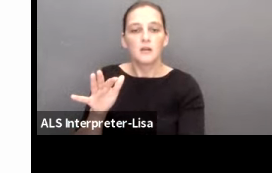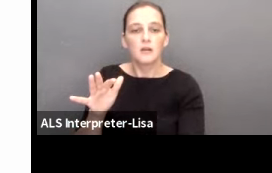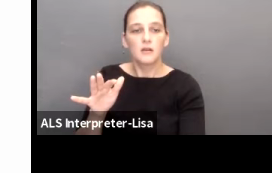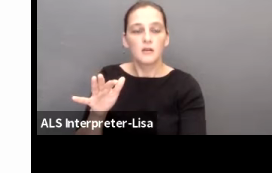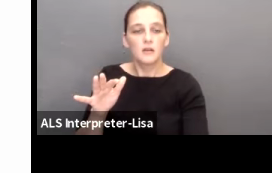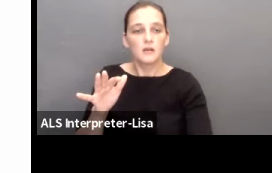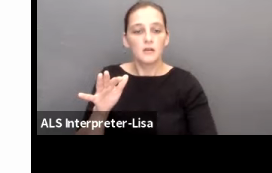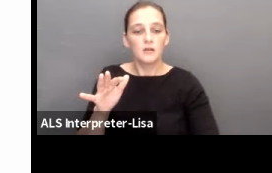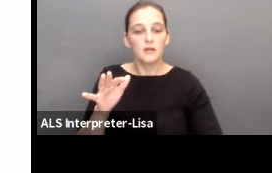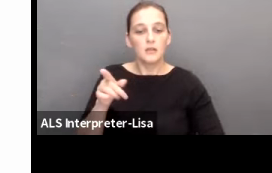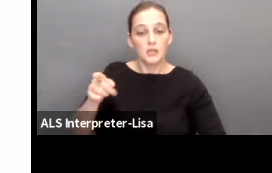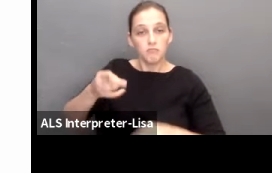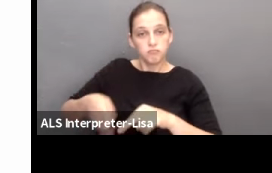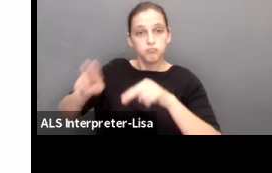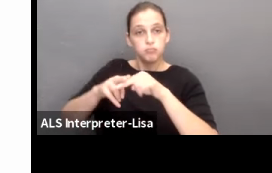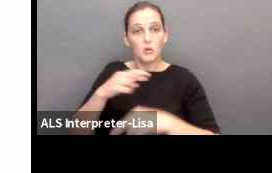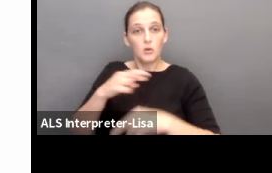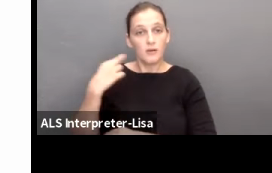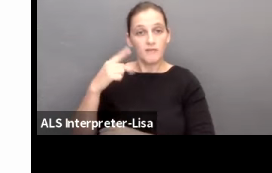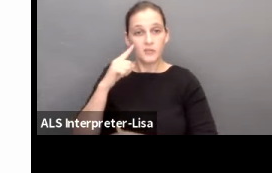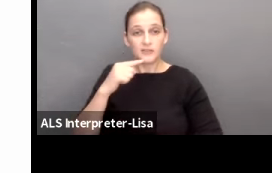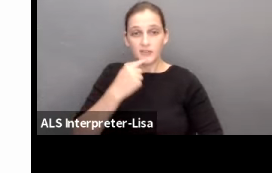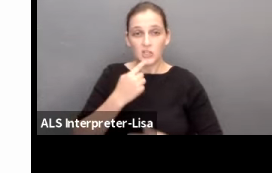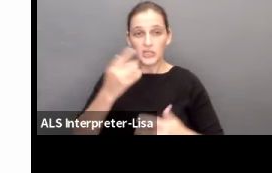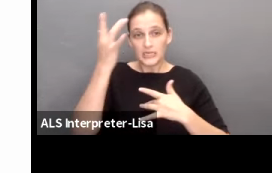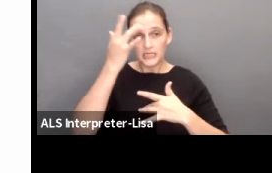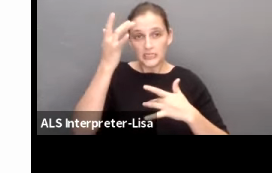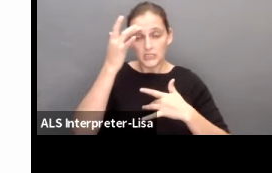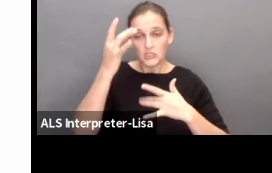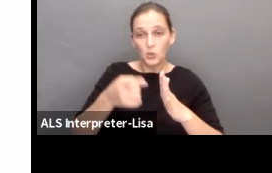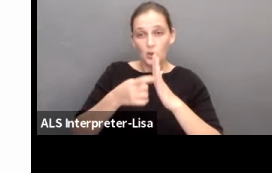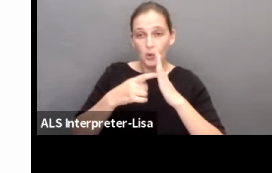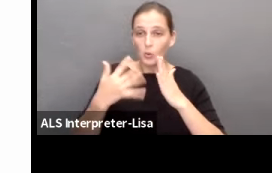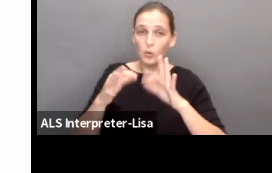at increased risk for severe illness requiring critical care and even death, if